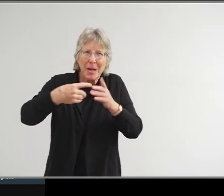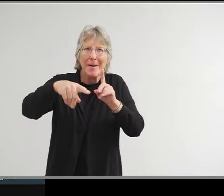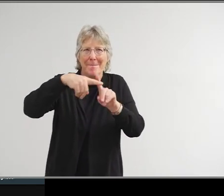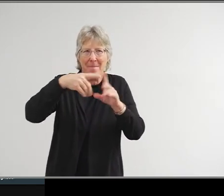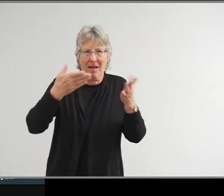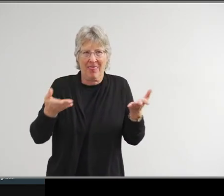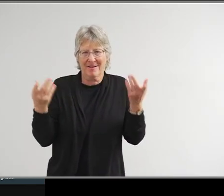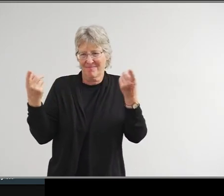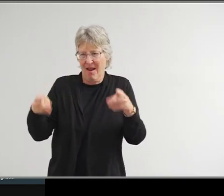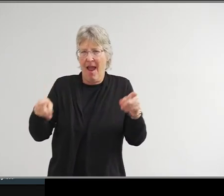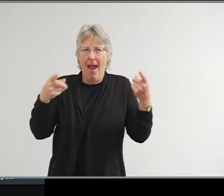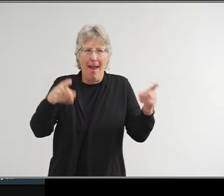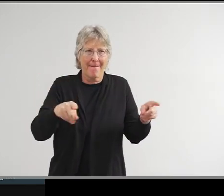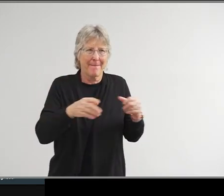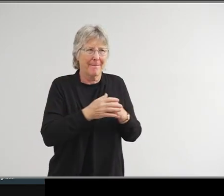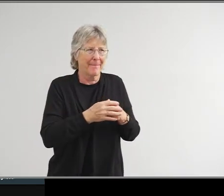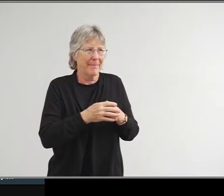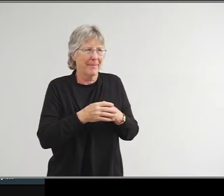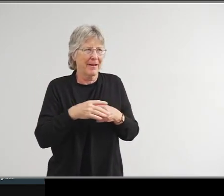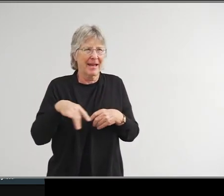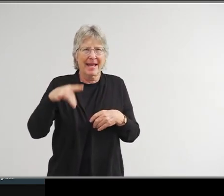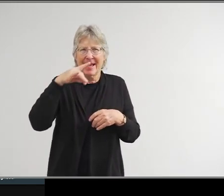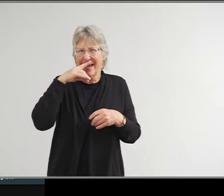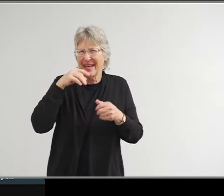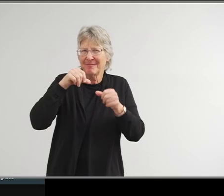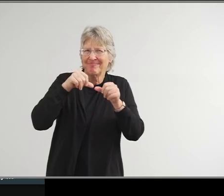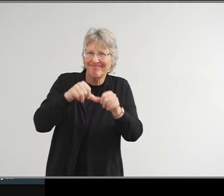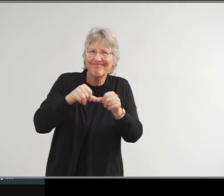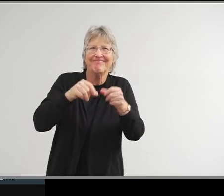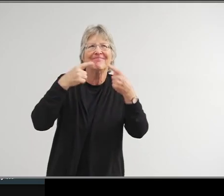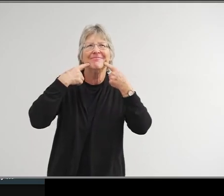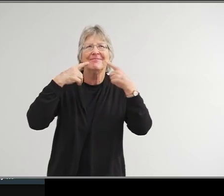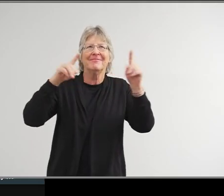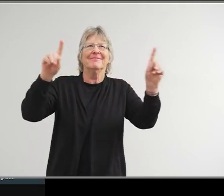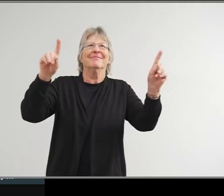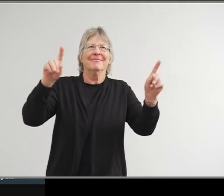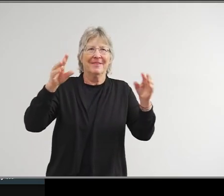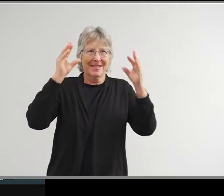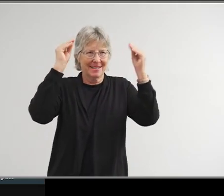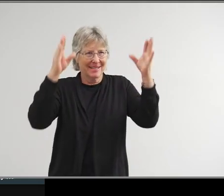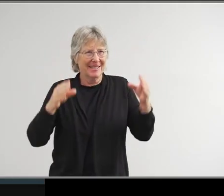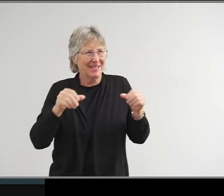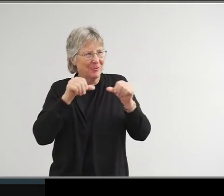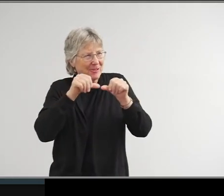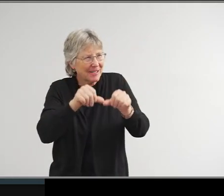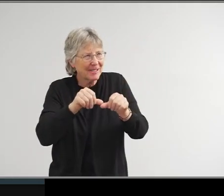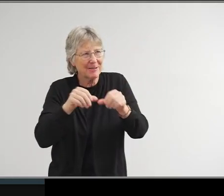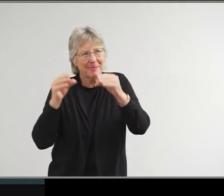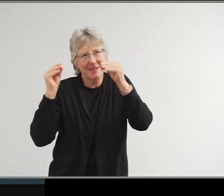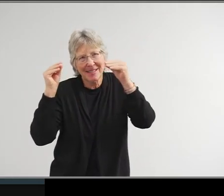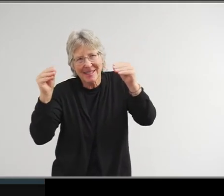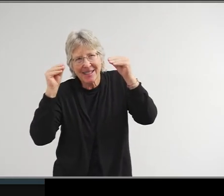that kids continue to thrive and teachers continue to teach and be creative.